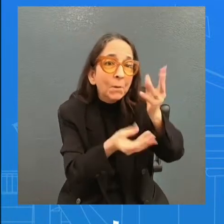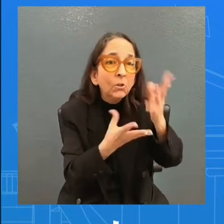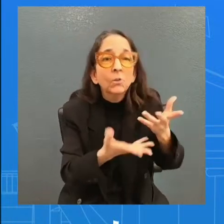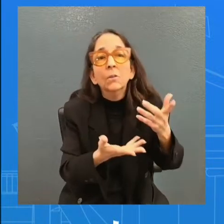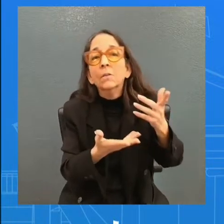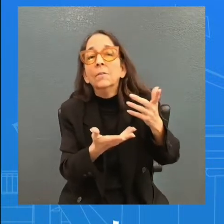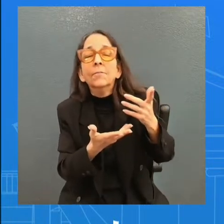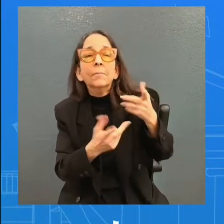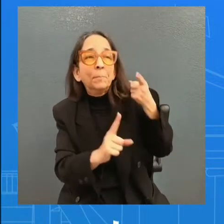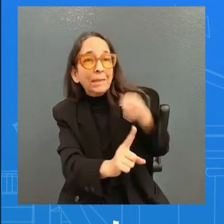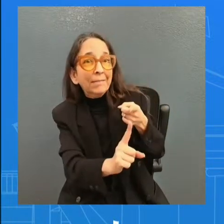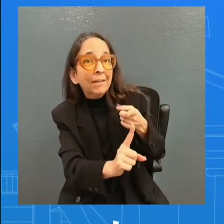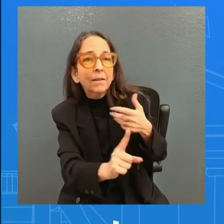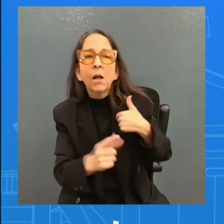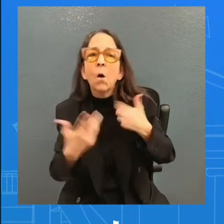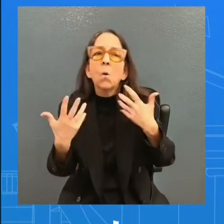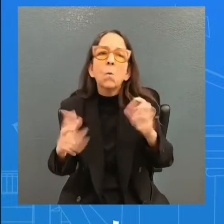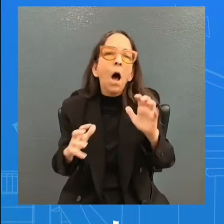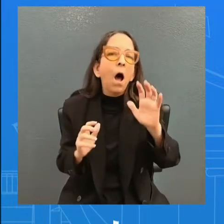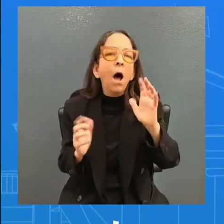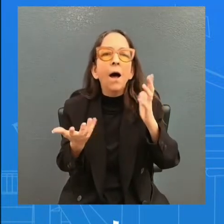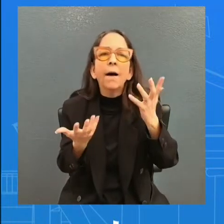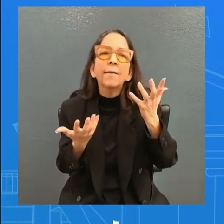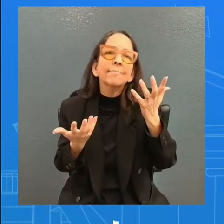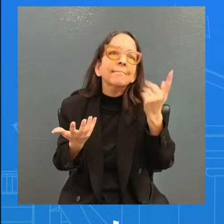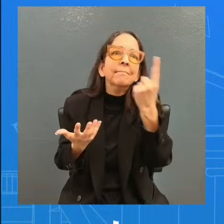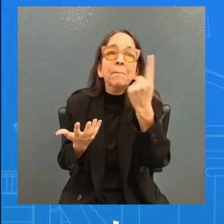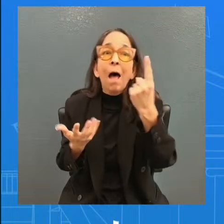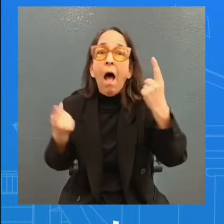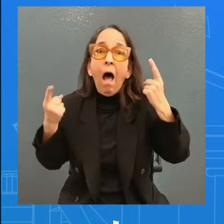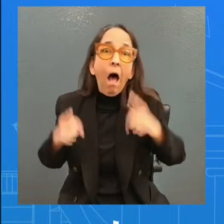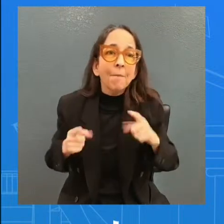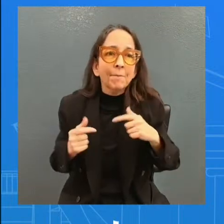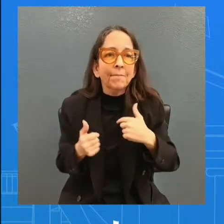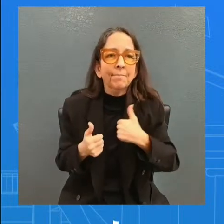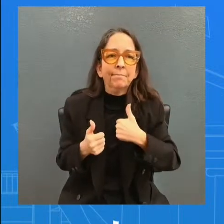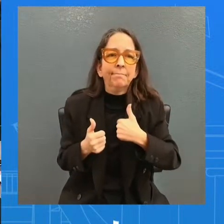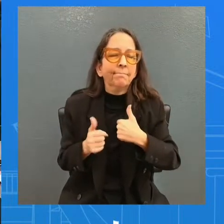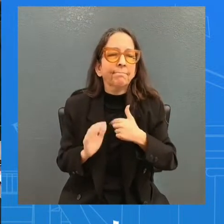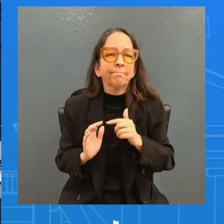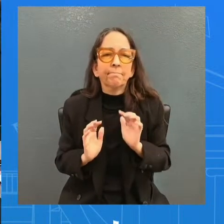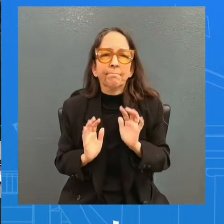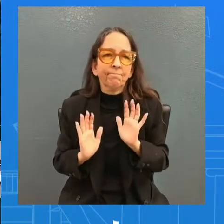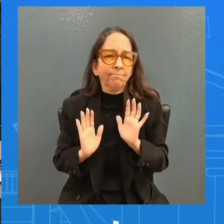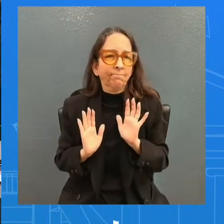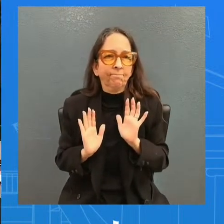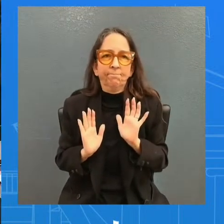and I’m just going to leave it there. Go ahead. The Press: Just three things. The FBI, NCTC, DHS